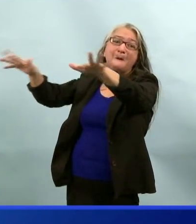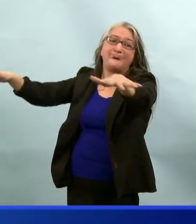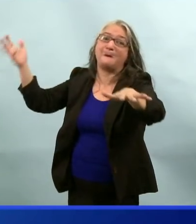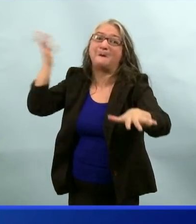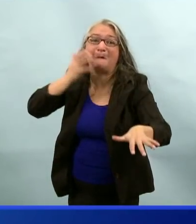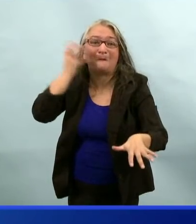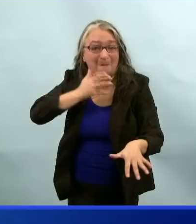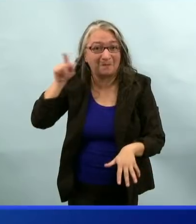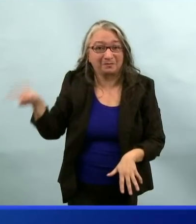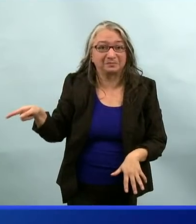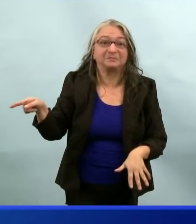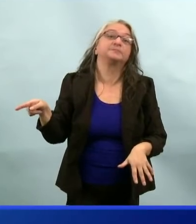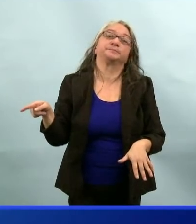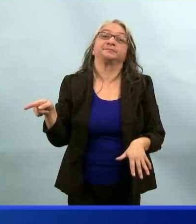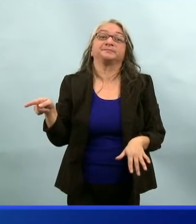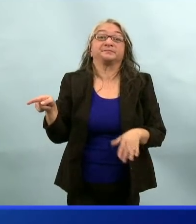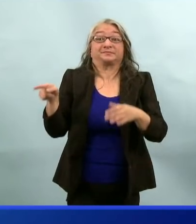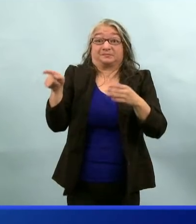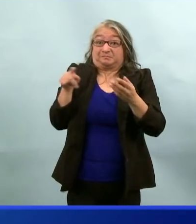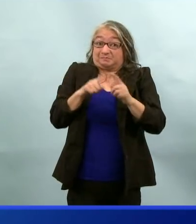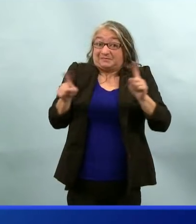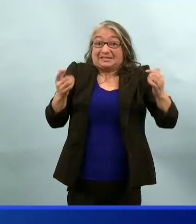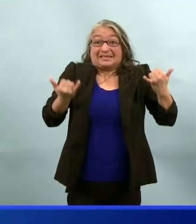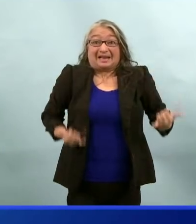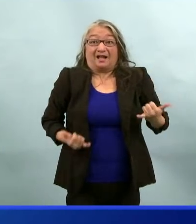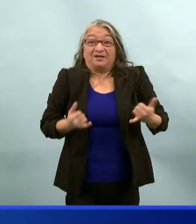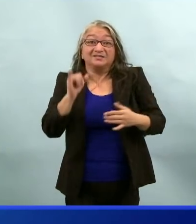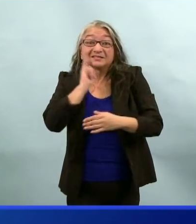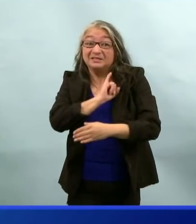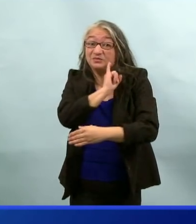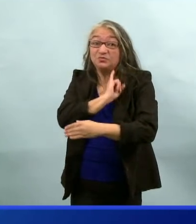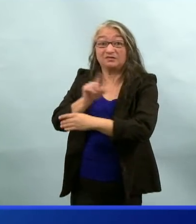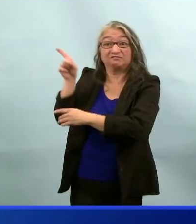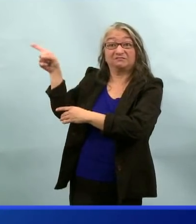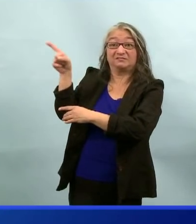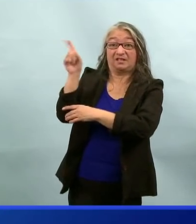today israel's case counts are well below what they were when they peaked in the fall